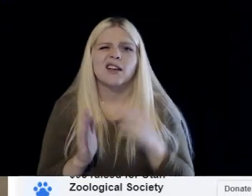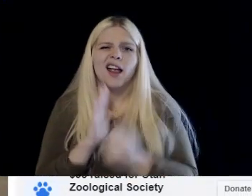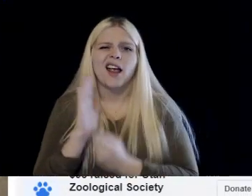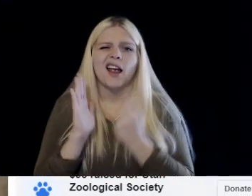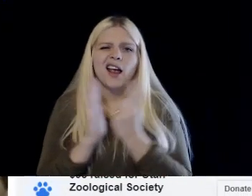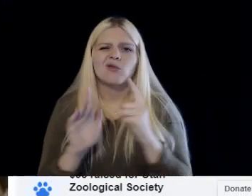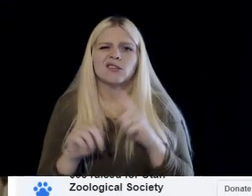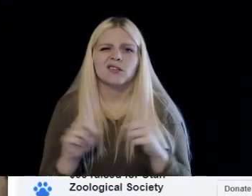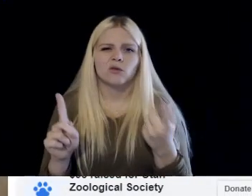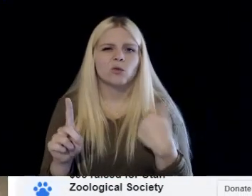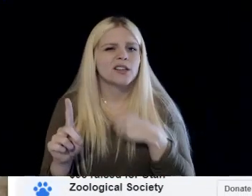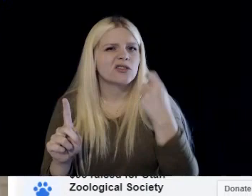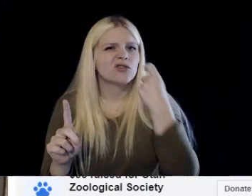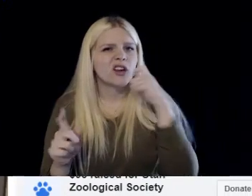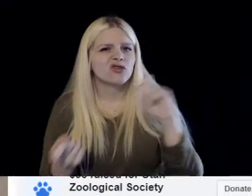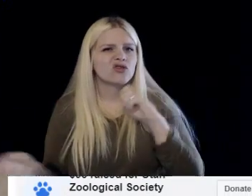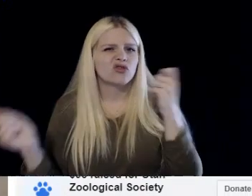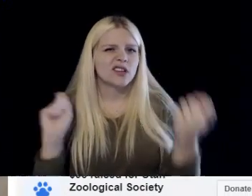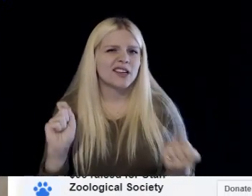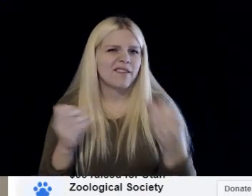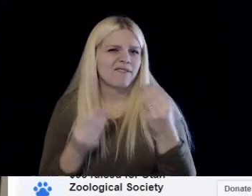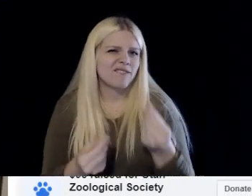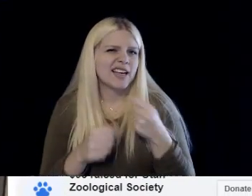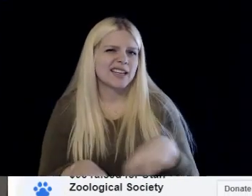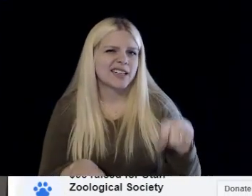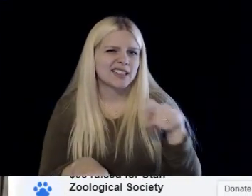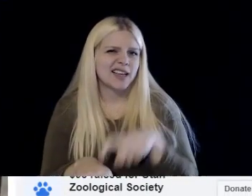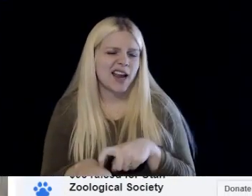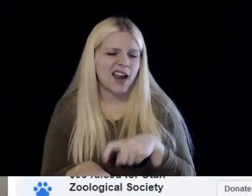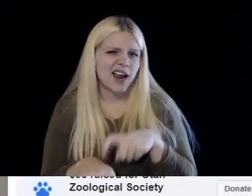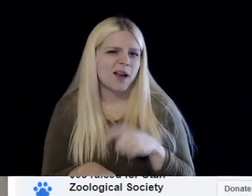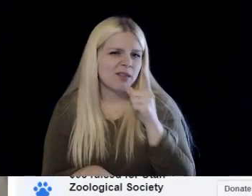their feeding times a little bit- Erica: He hasn't gotten the memo yet.